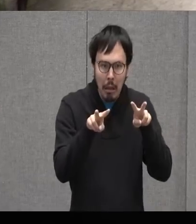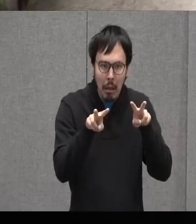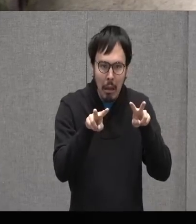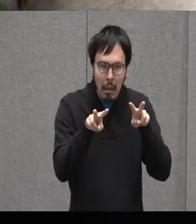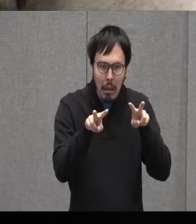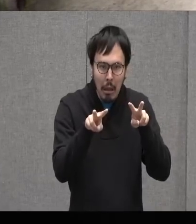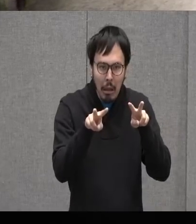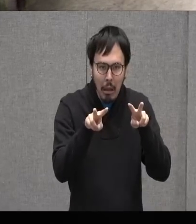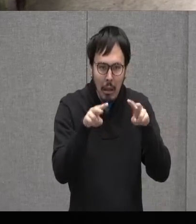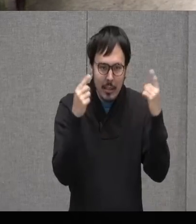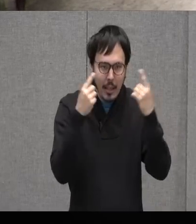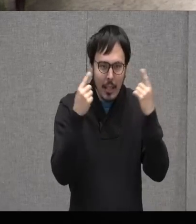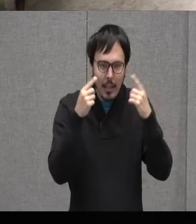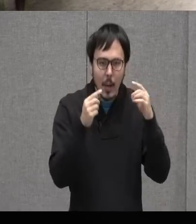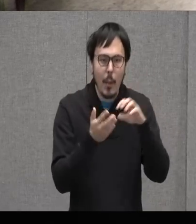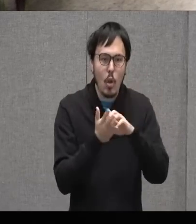and think about cookies, I'll love it.